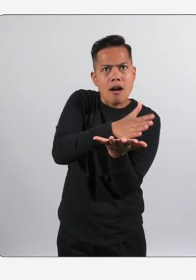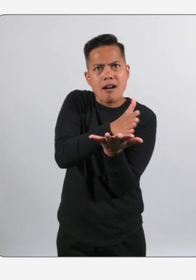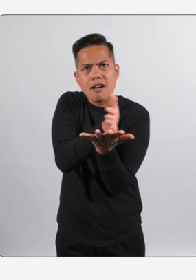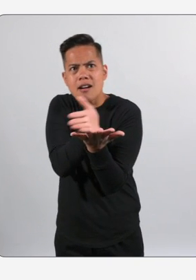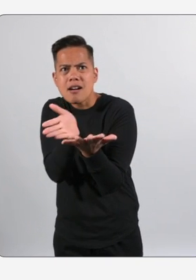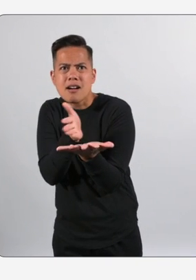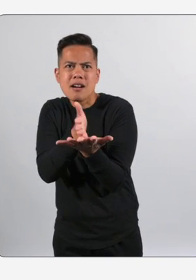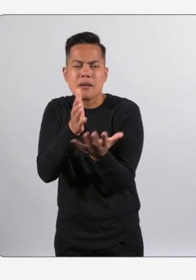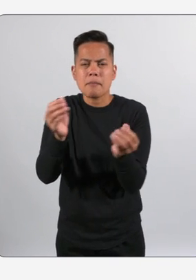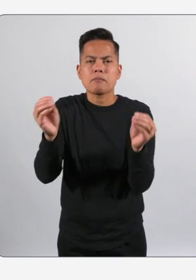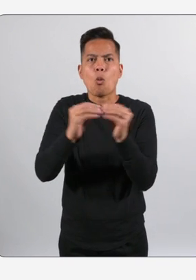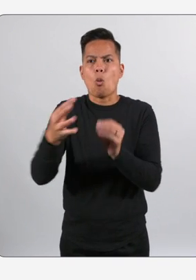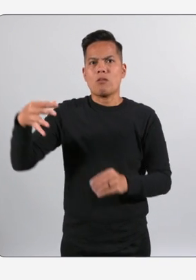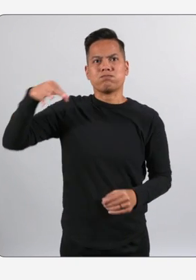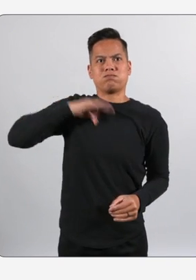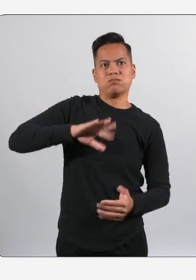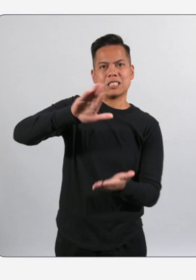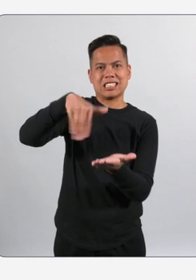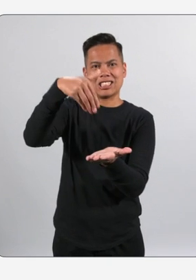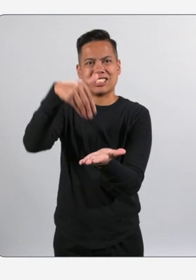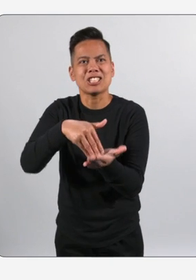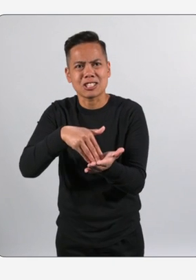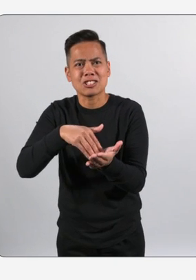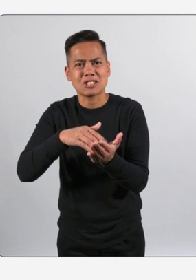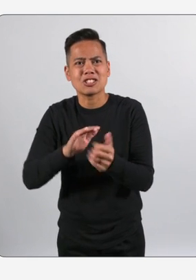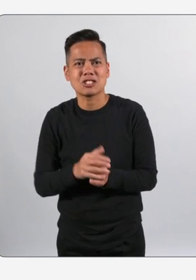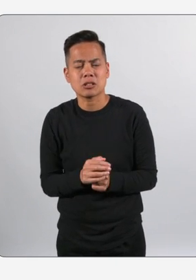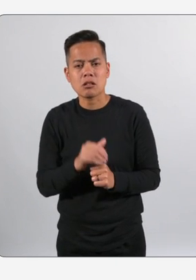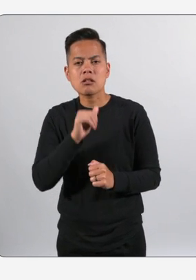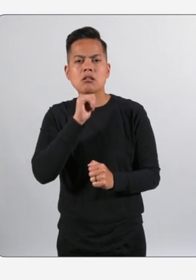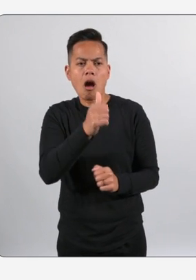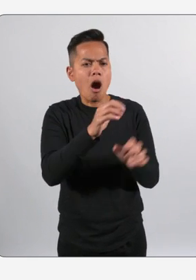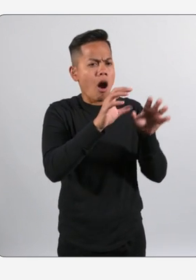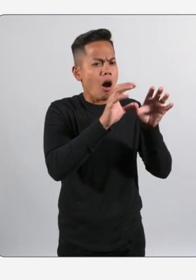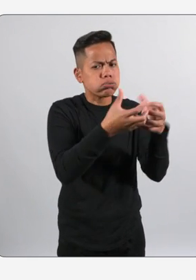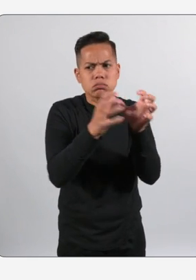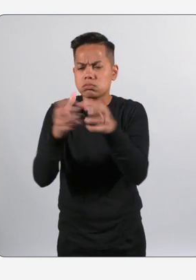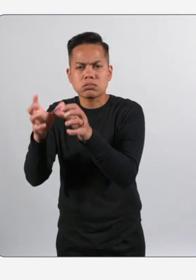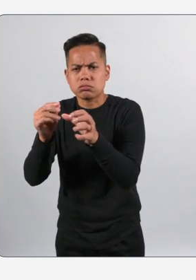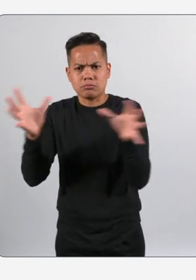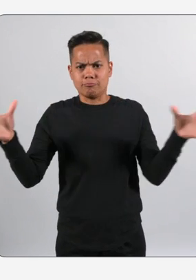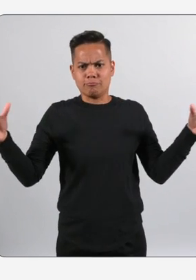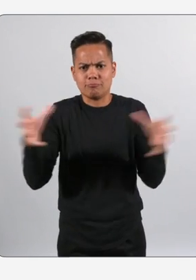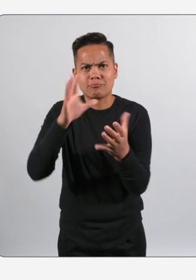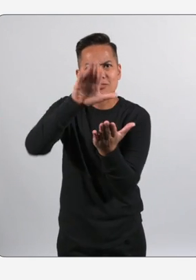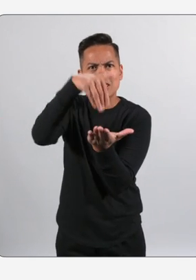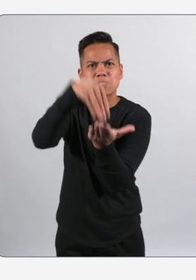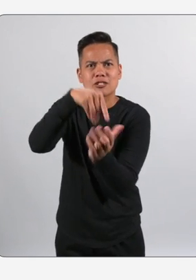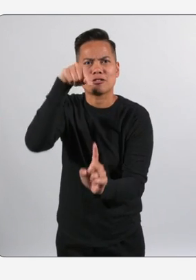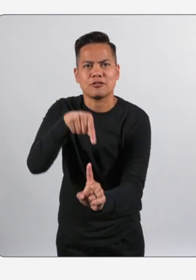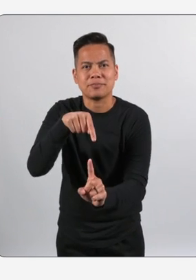center, optimizing across the board, not in silos. One of the best examples of cross channel marketing, powered